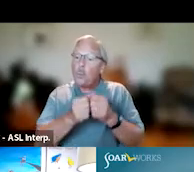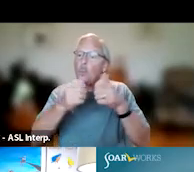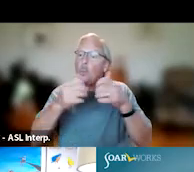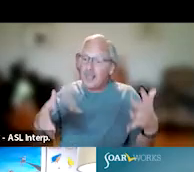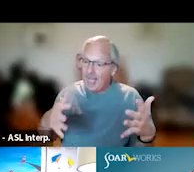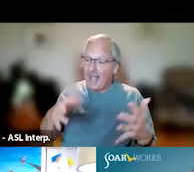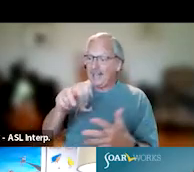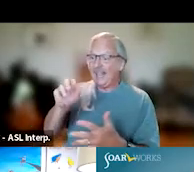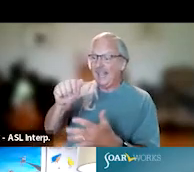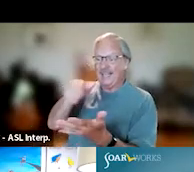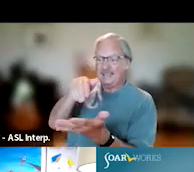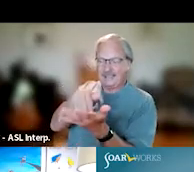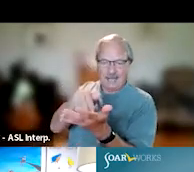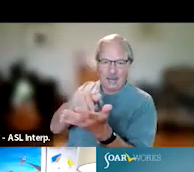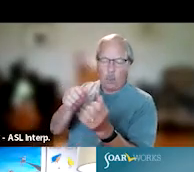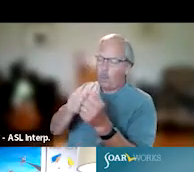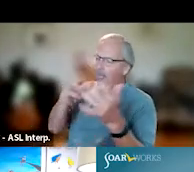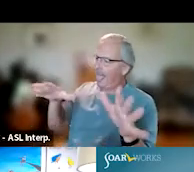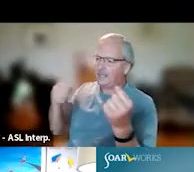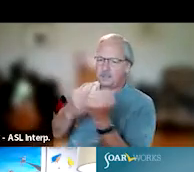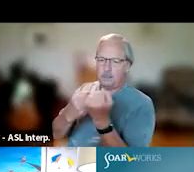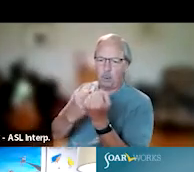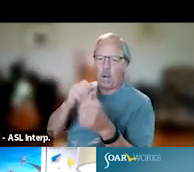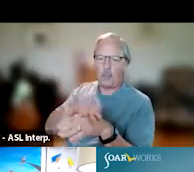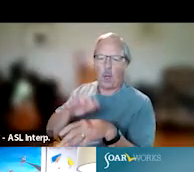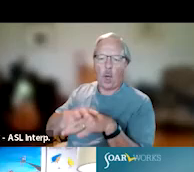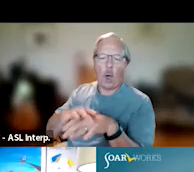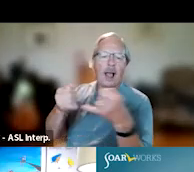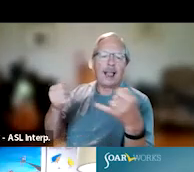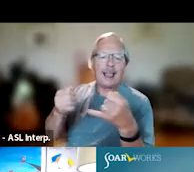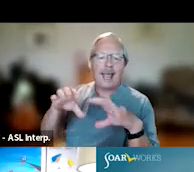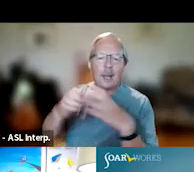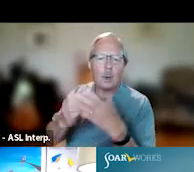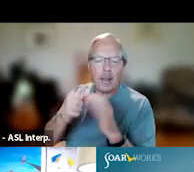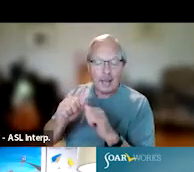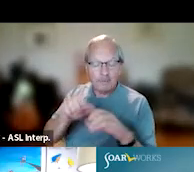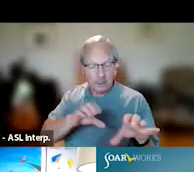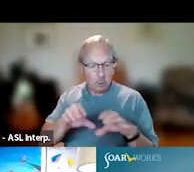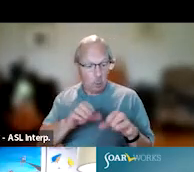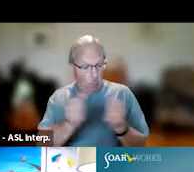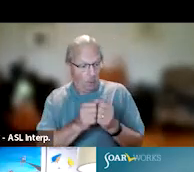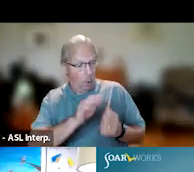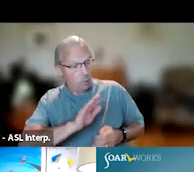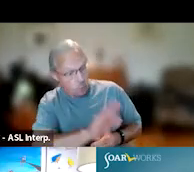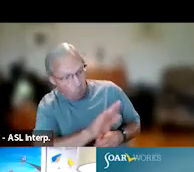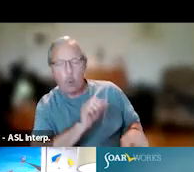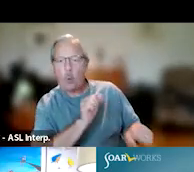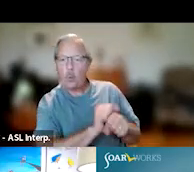without the support of the online course. It can be done with the work that you all do in supporting applications.